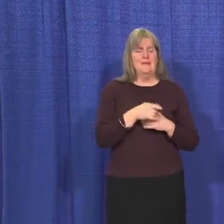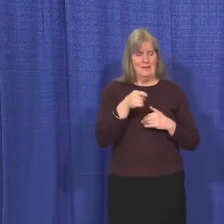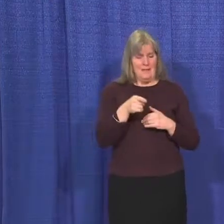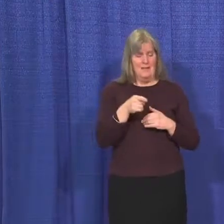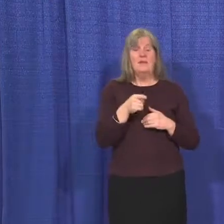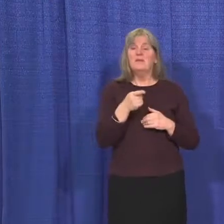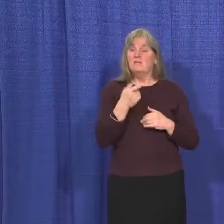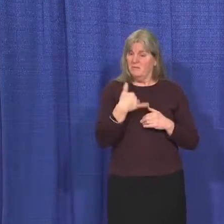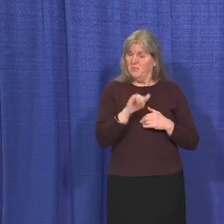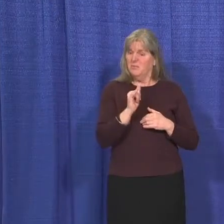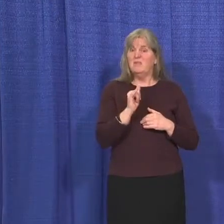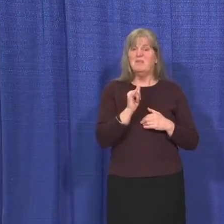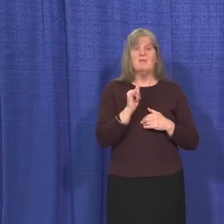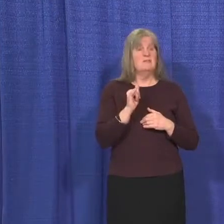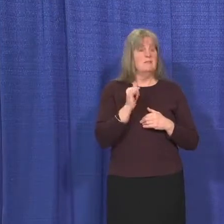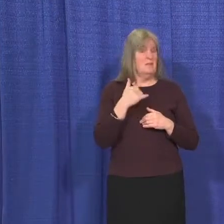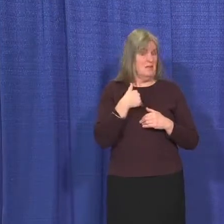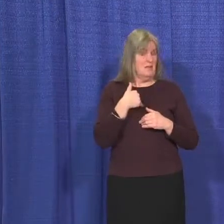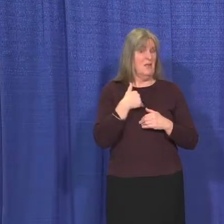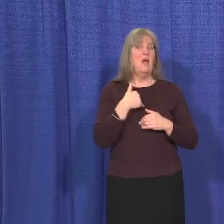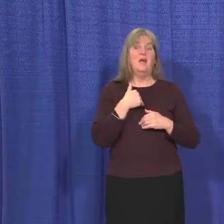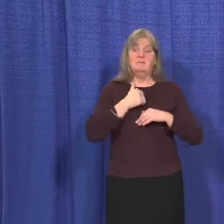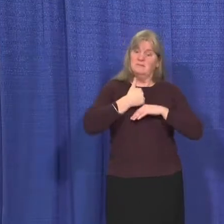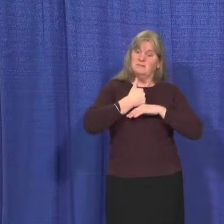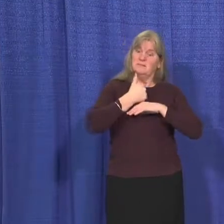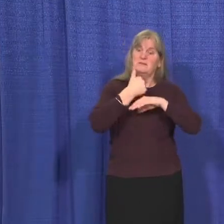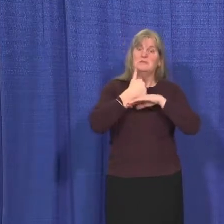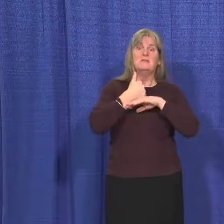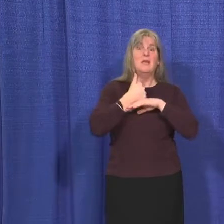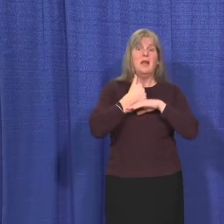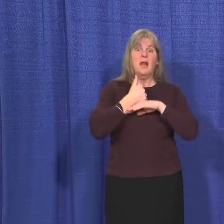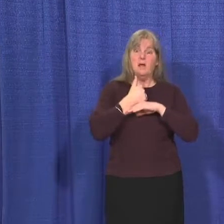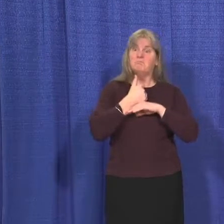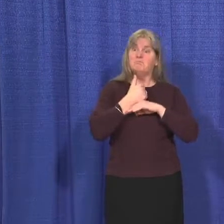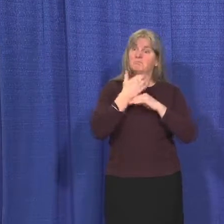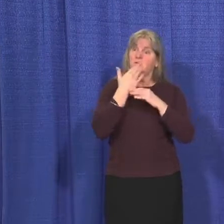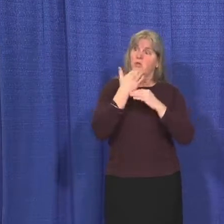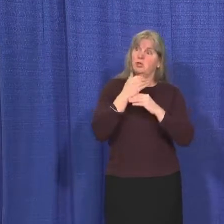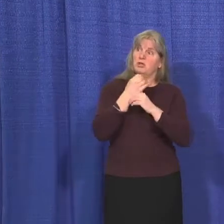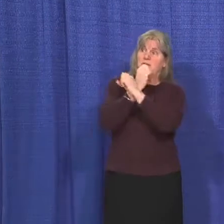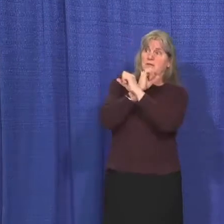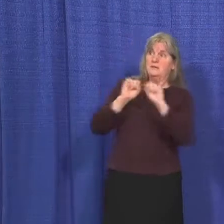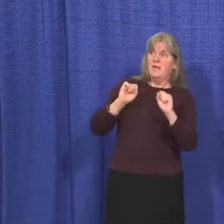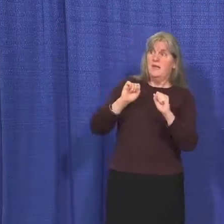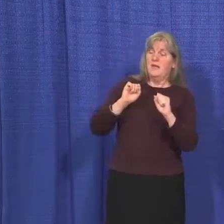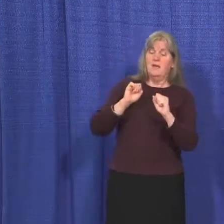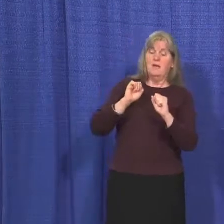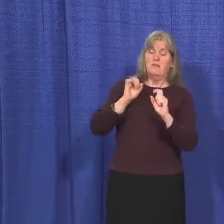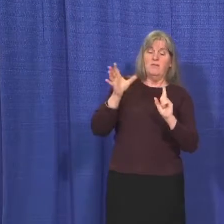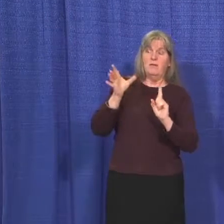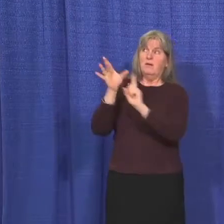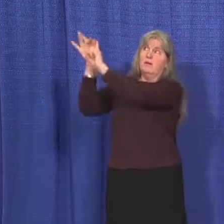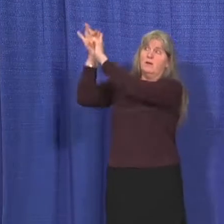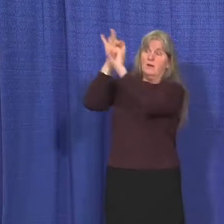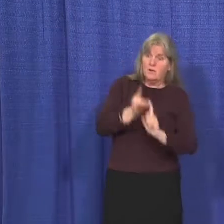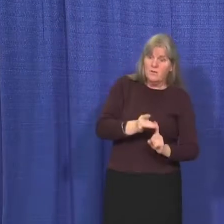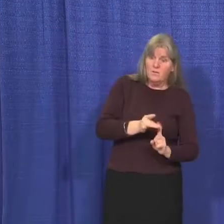measures, we have been able to sustain sufficient measures and have reduced our importation risk, interrupted the possible